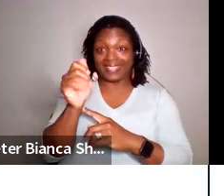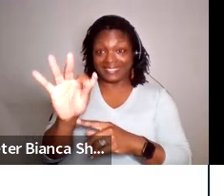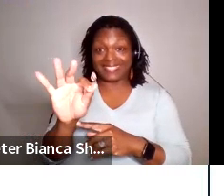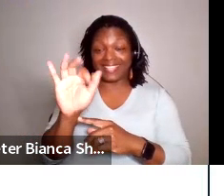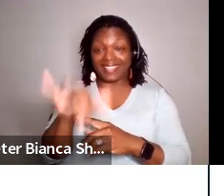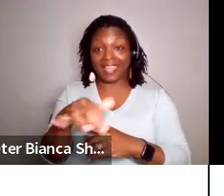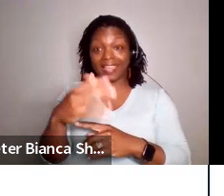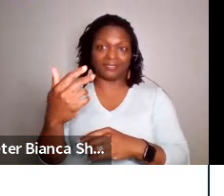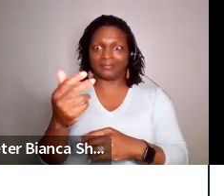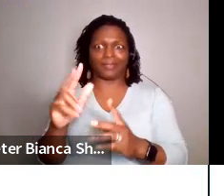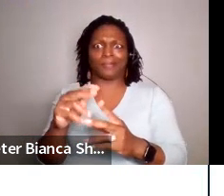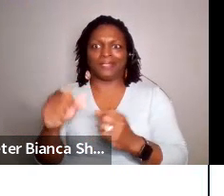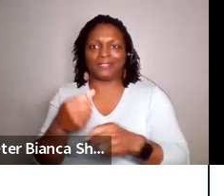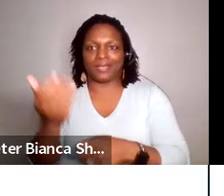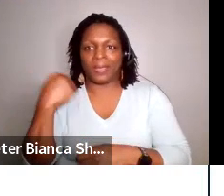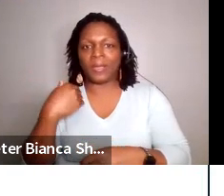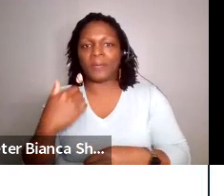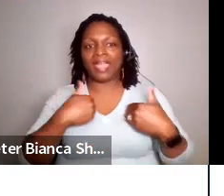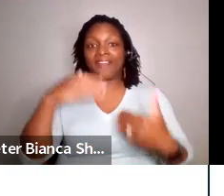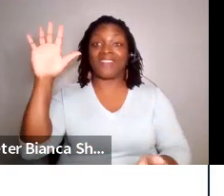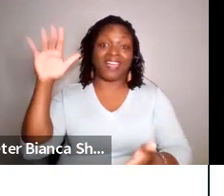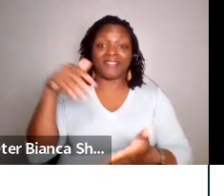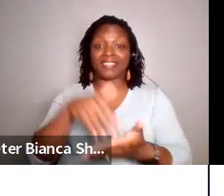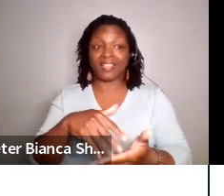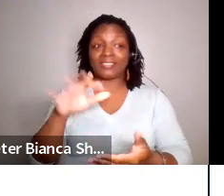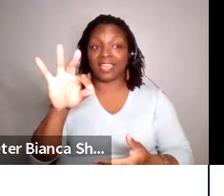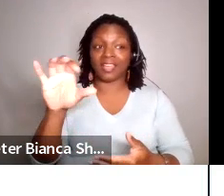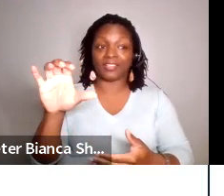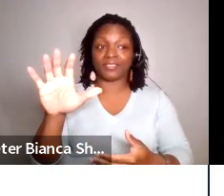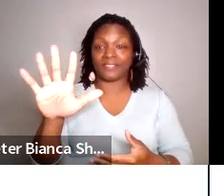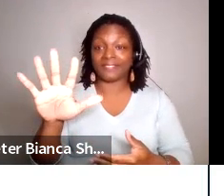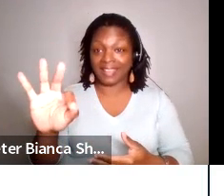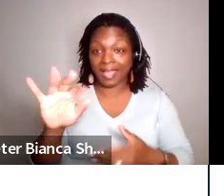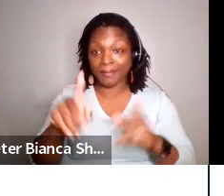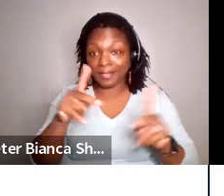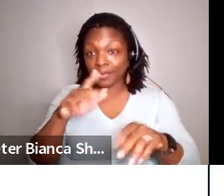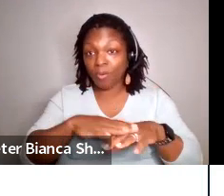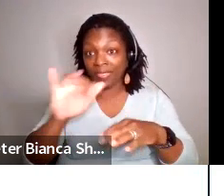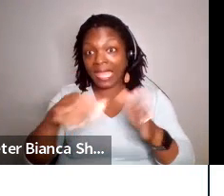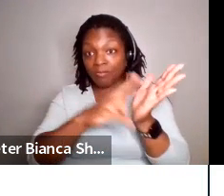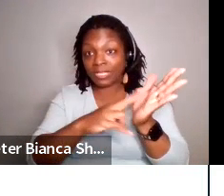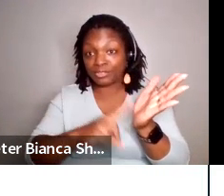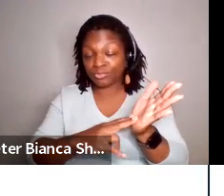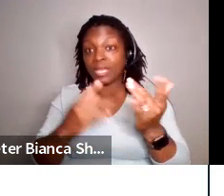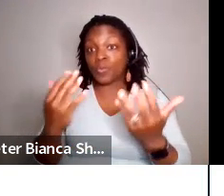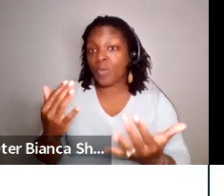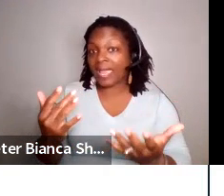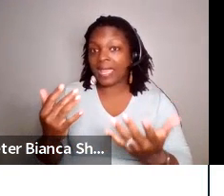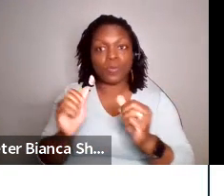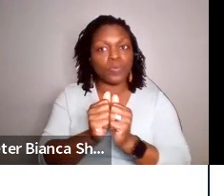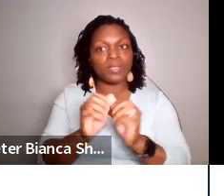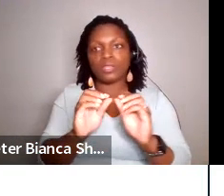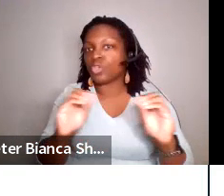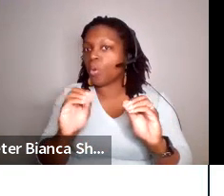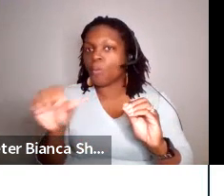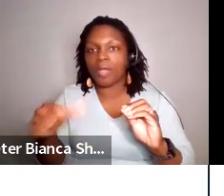We had 5,959 people on the registry, waiting with no other help.